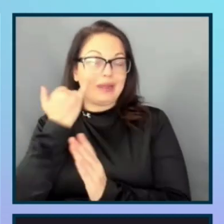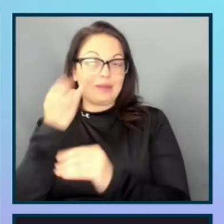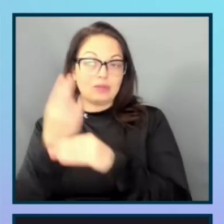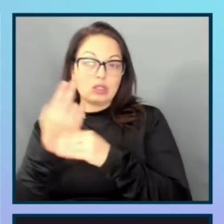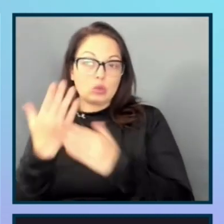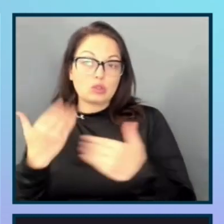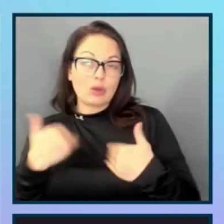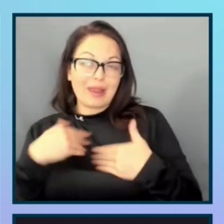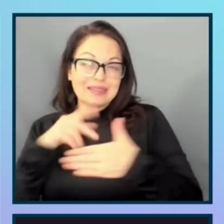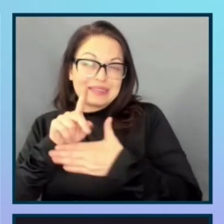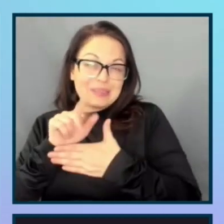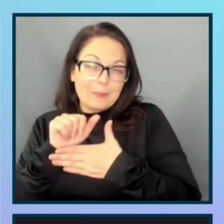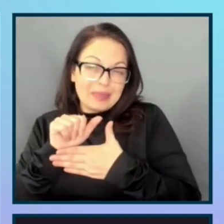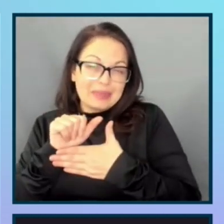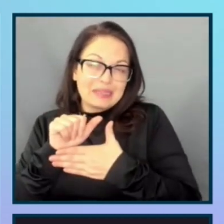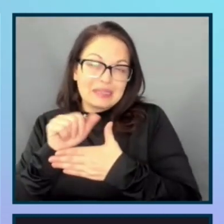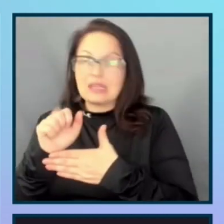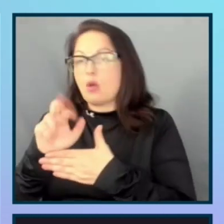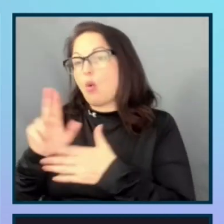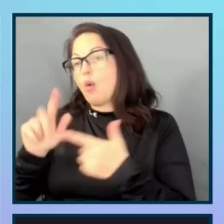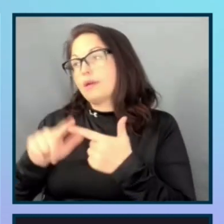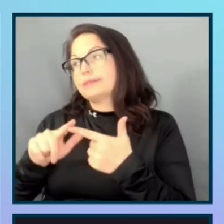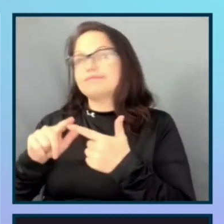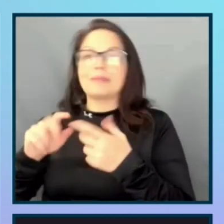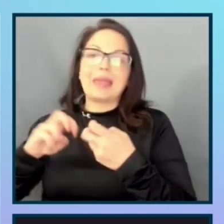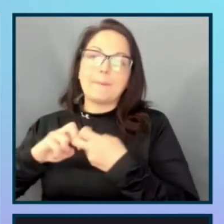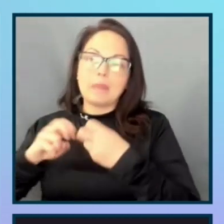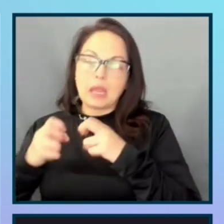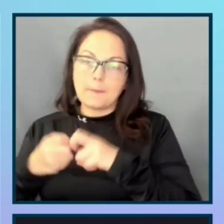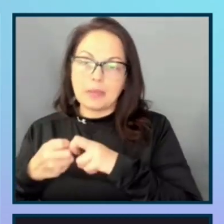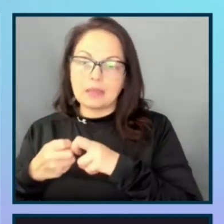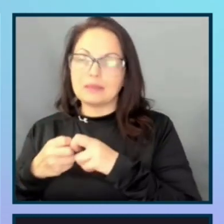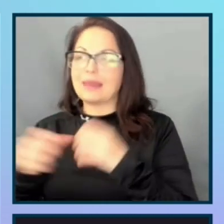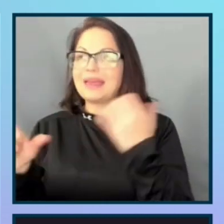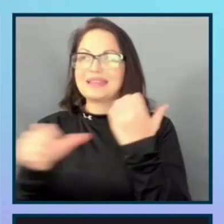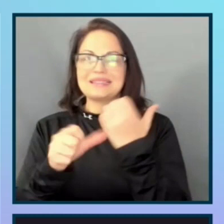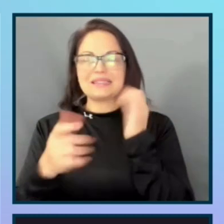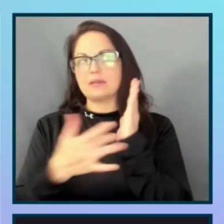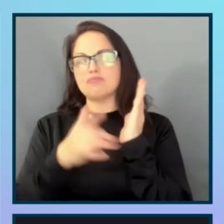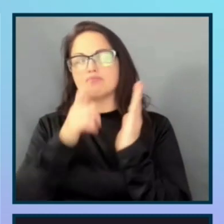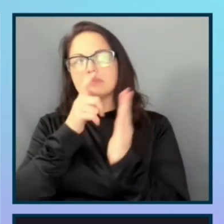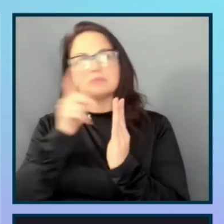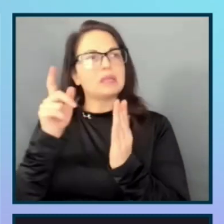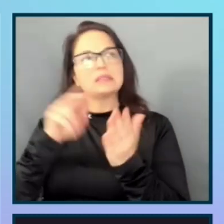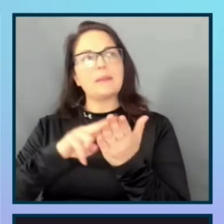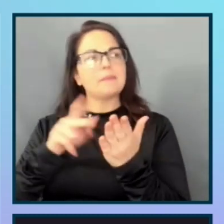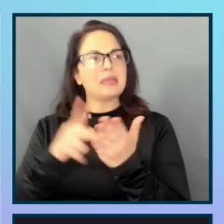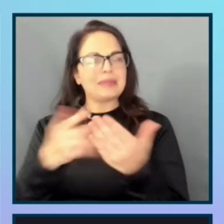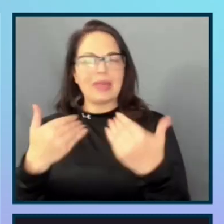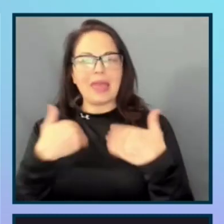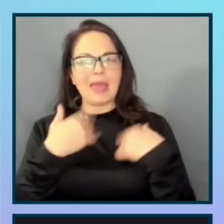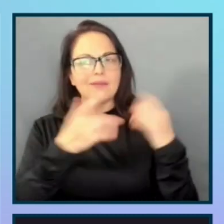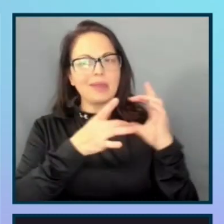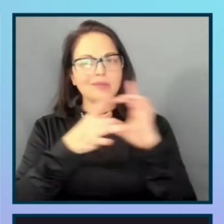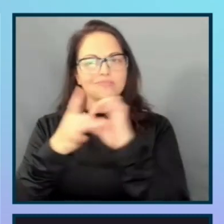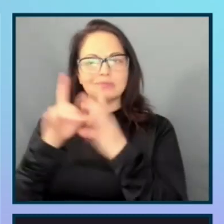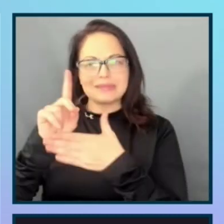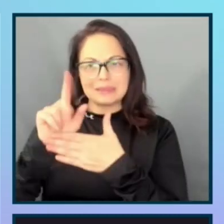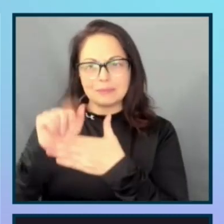Because an assistive technology doesn't necessarily mean that a person has a specific correlated disability or impairment, it can just allude to that fact.